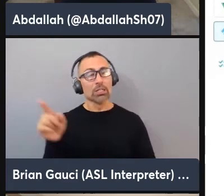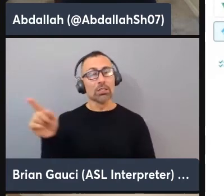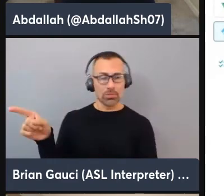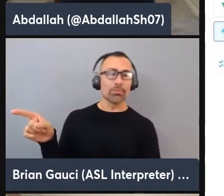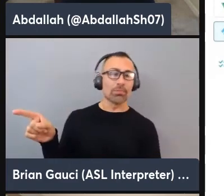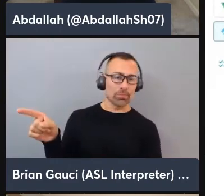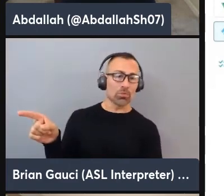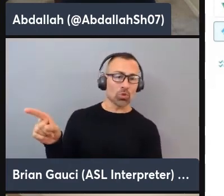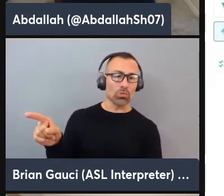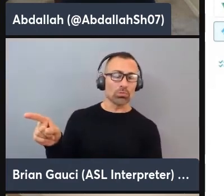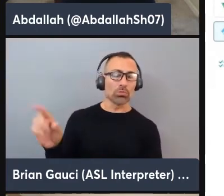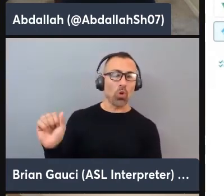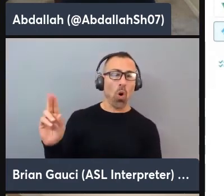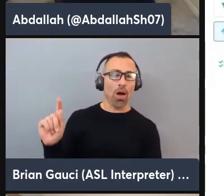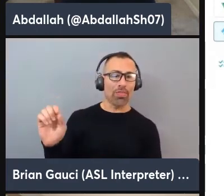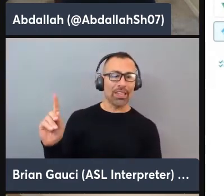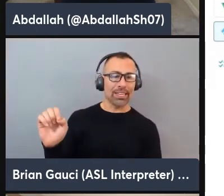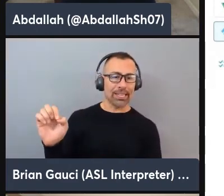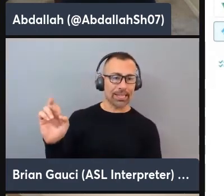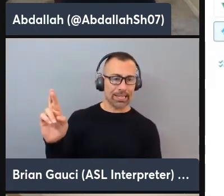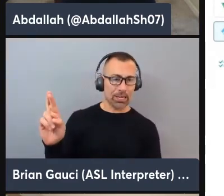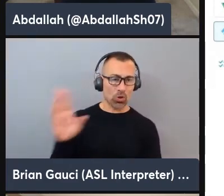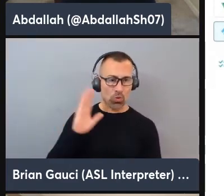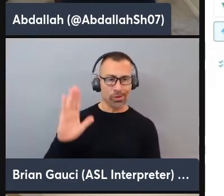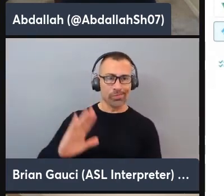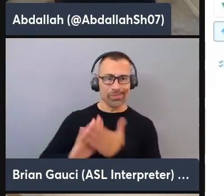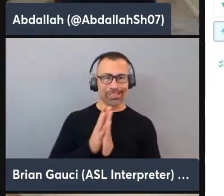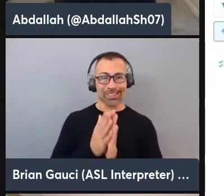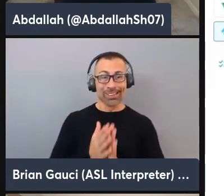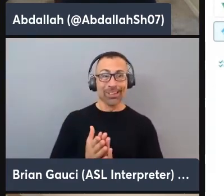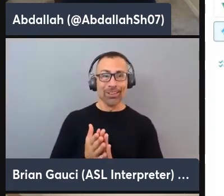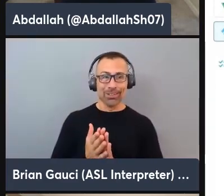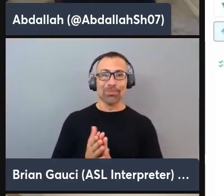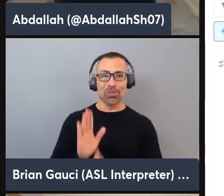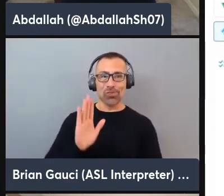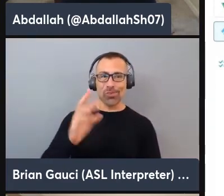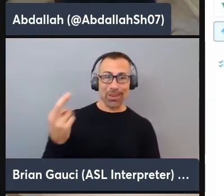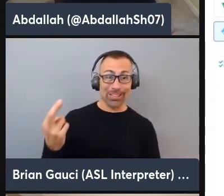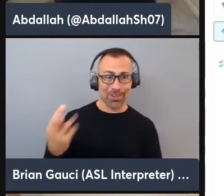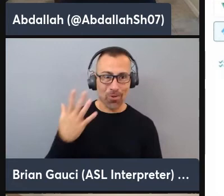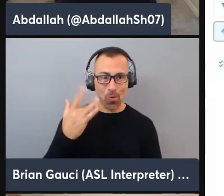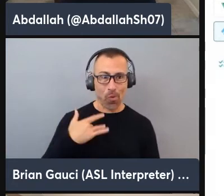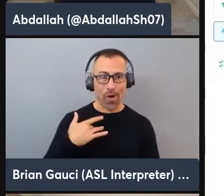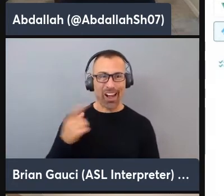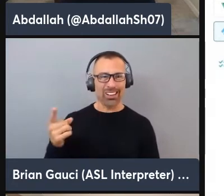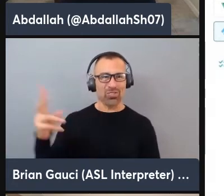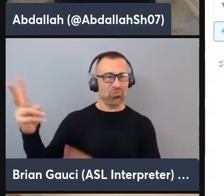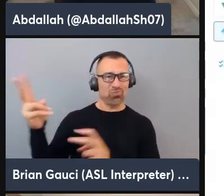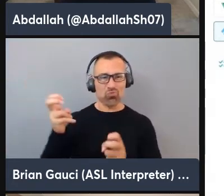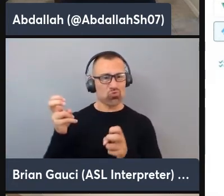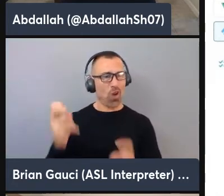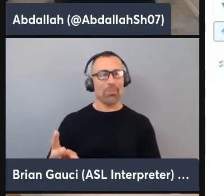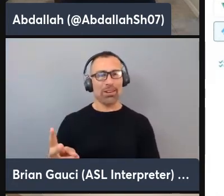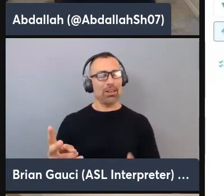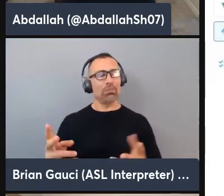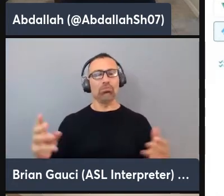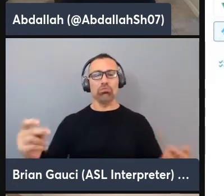Then like the authenticator is gonna become your best friend because you can just drop that into your application. It automatically handles authentication for you,